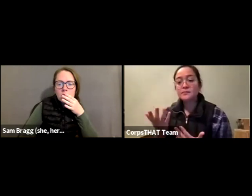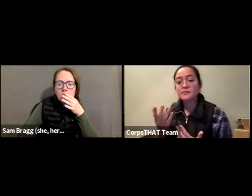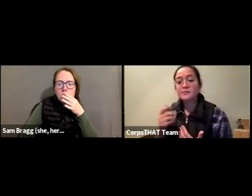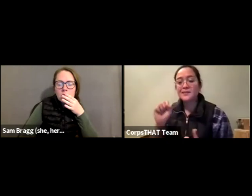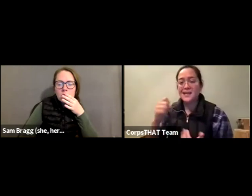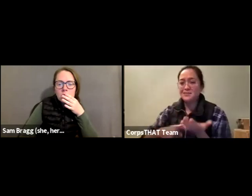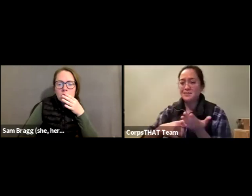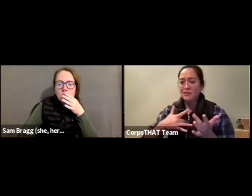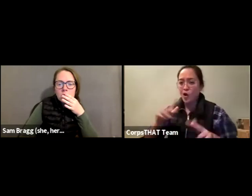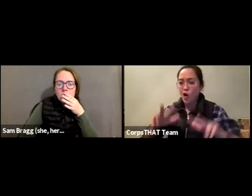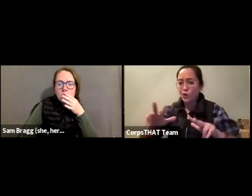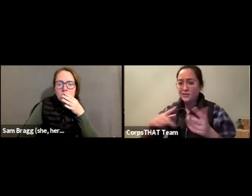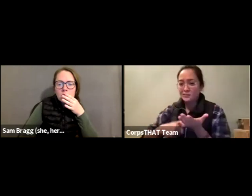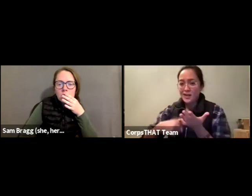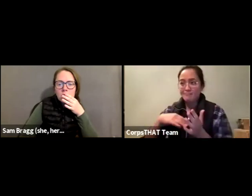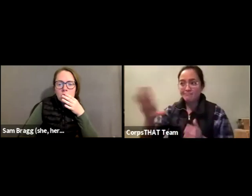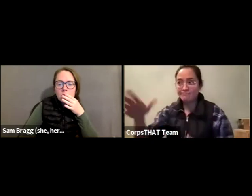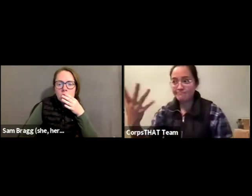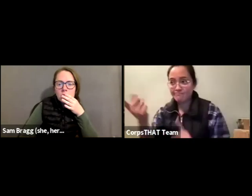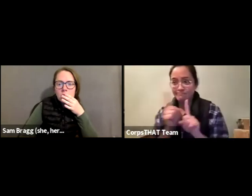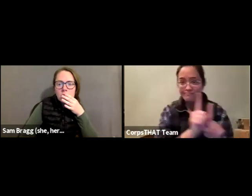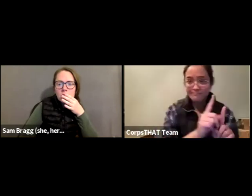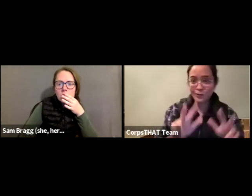figuring out a more respective way to establish those boundaries